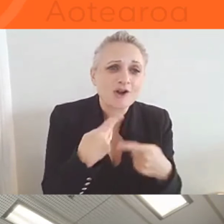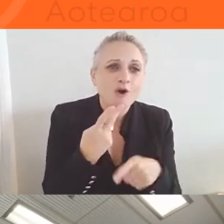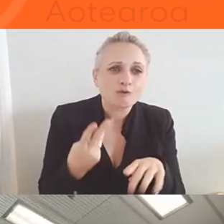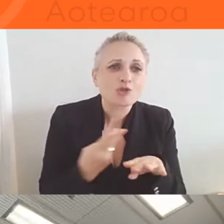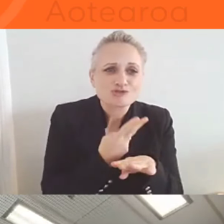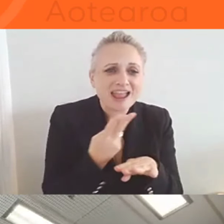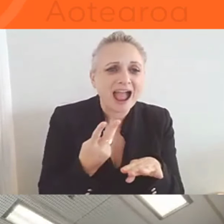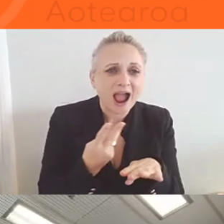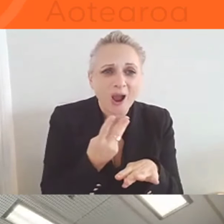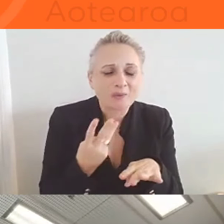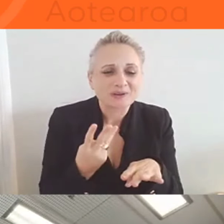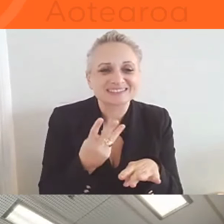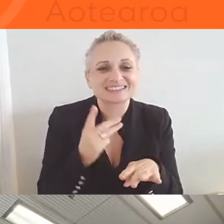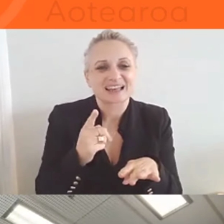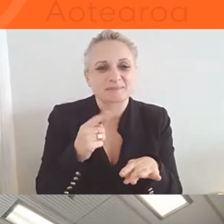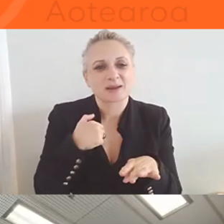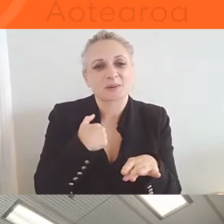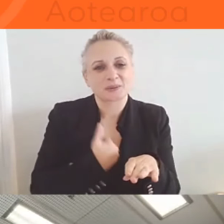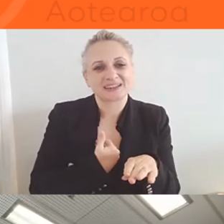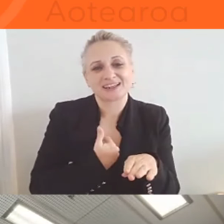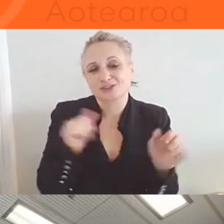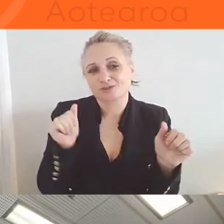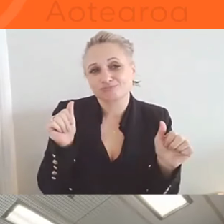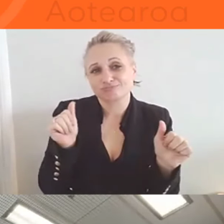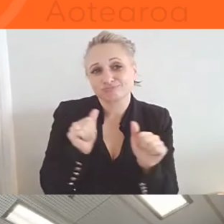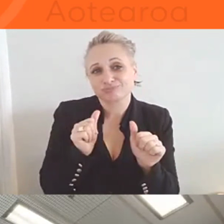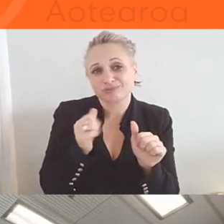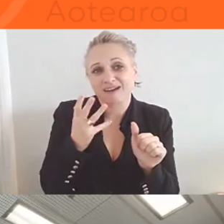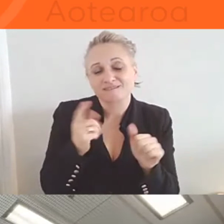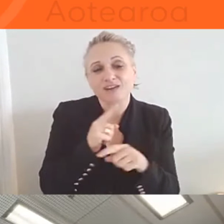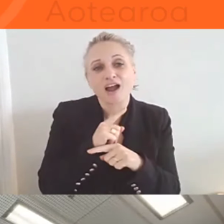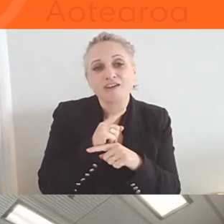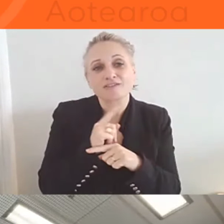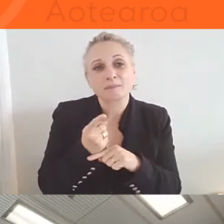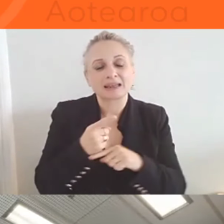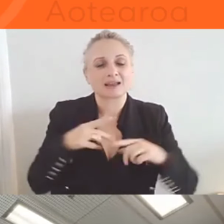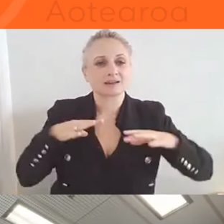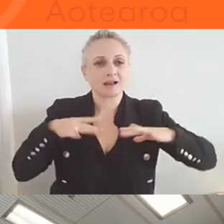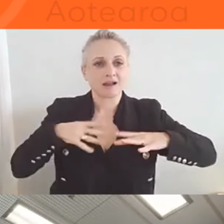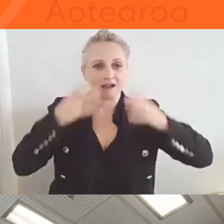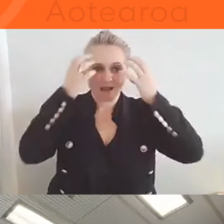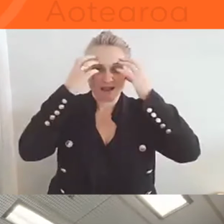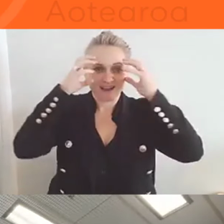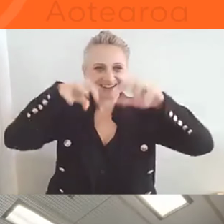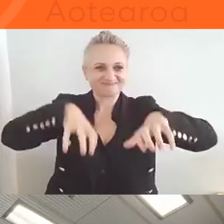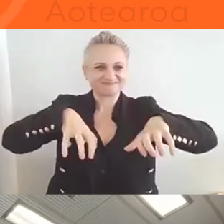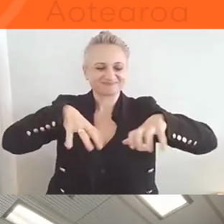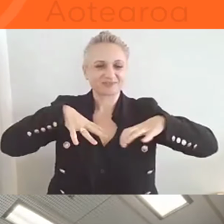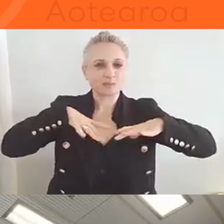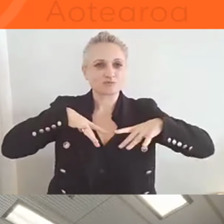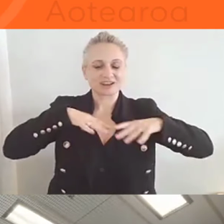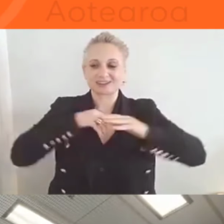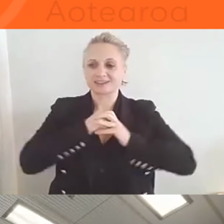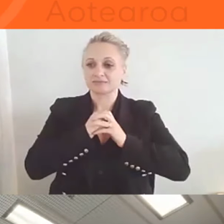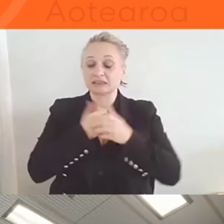we will need to do a 5 minute comfort break. And any outstanding questions,